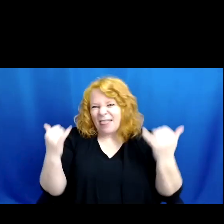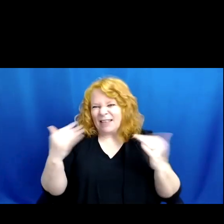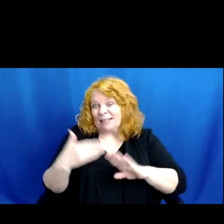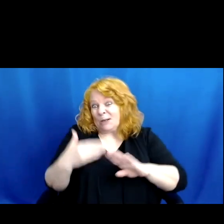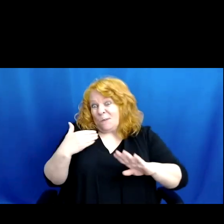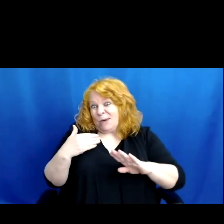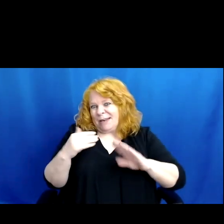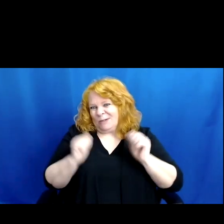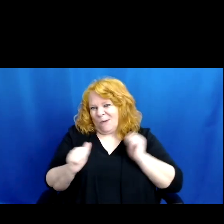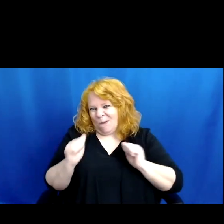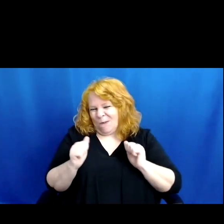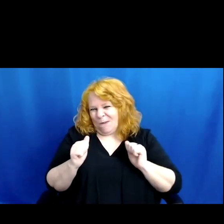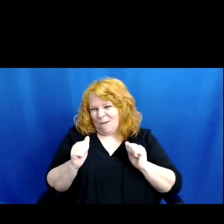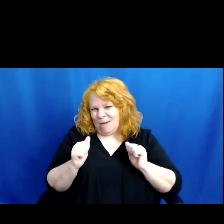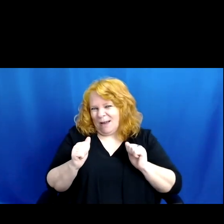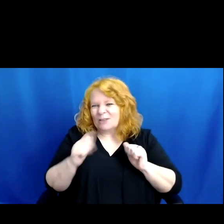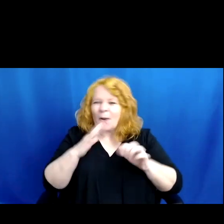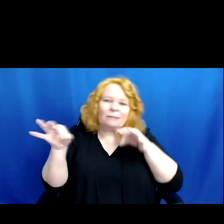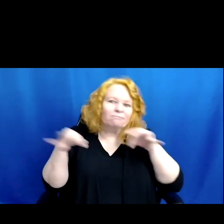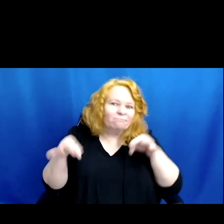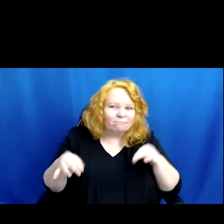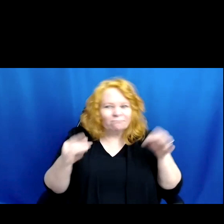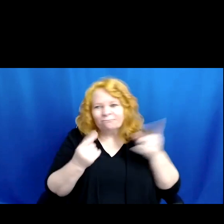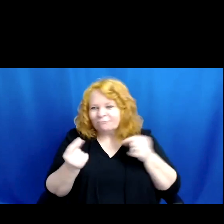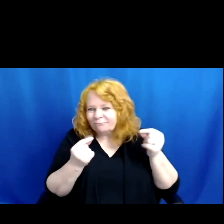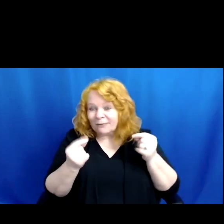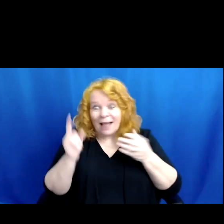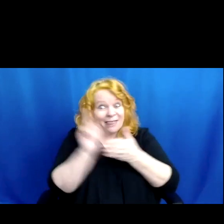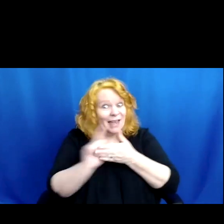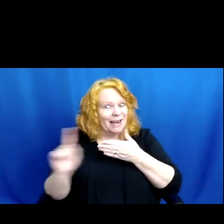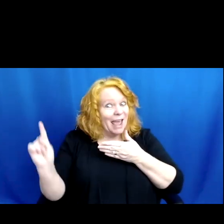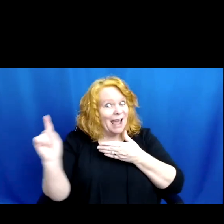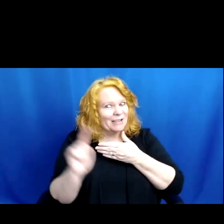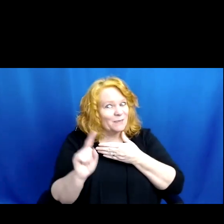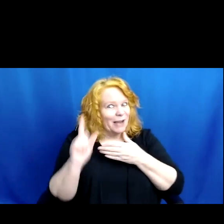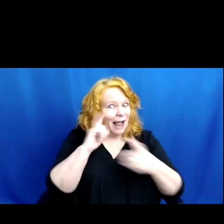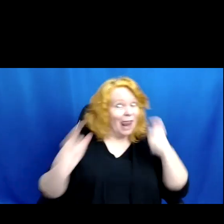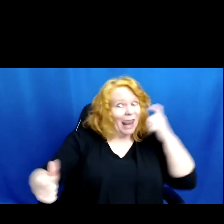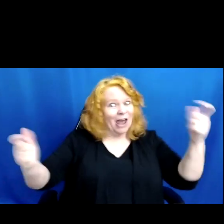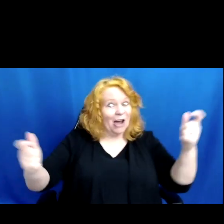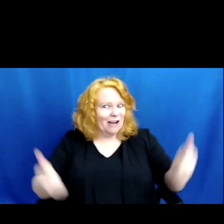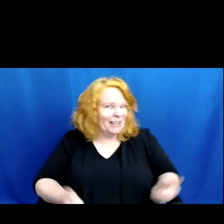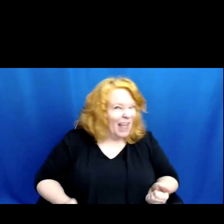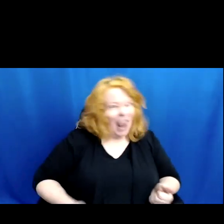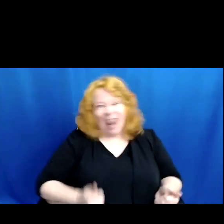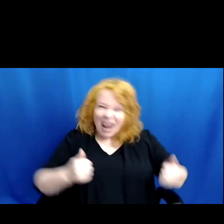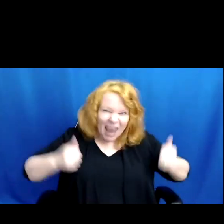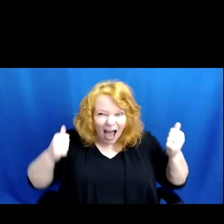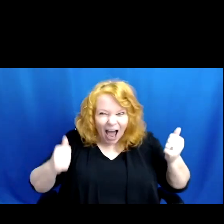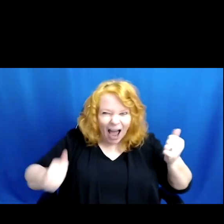I have an opportunity to do that. Next week we go large. We go live. We go colorful and we go noisy.